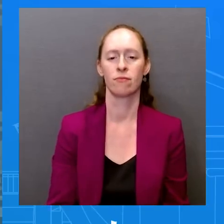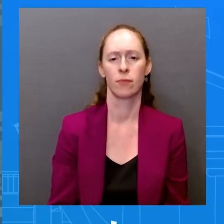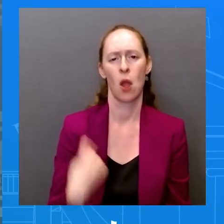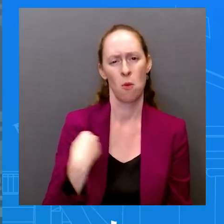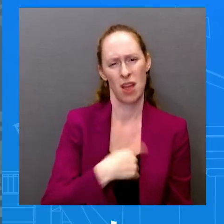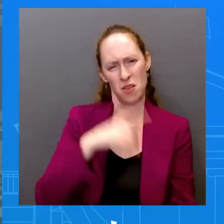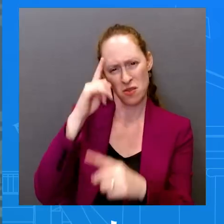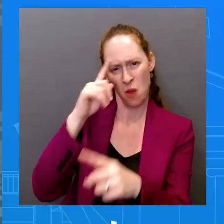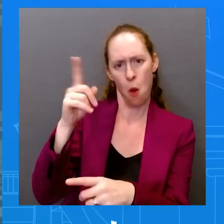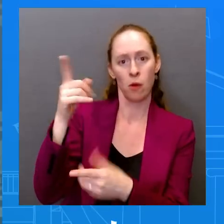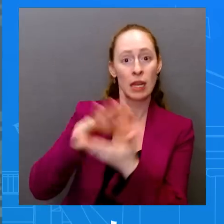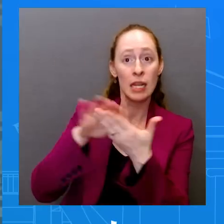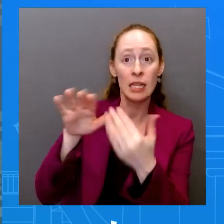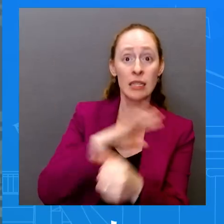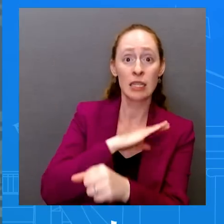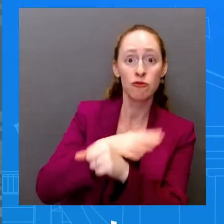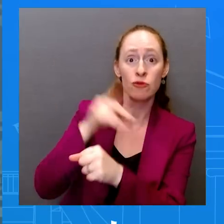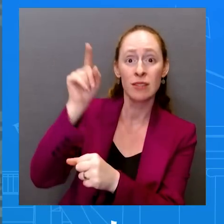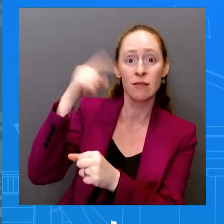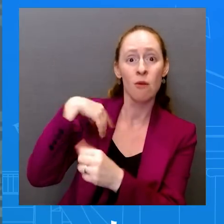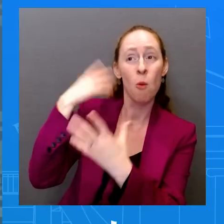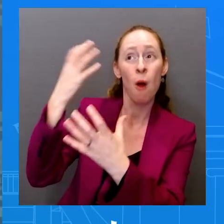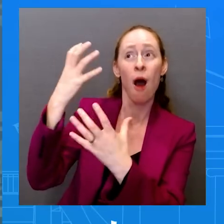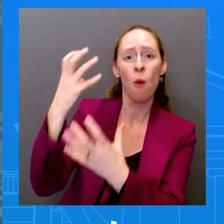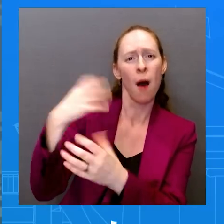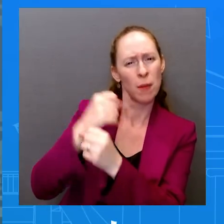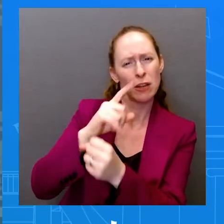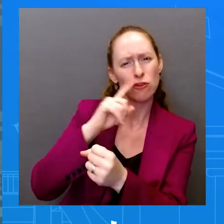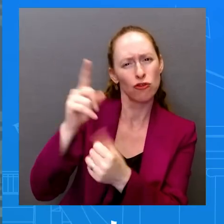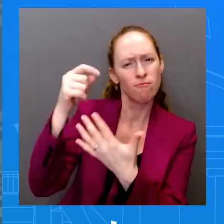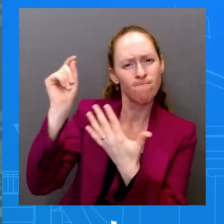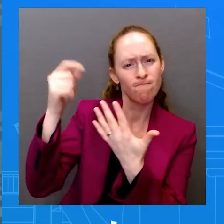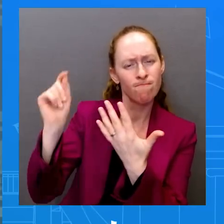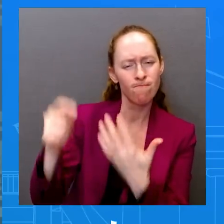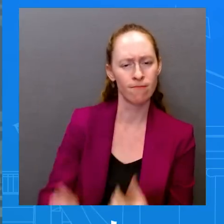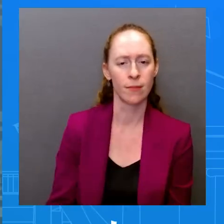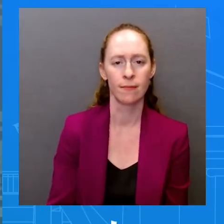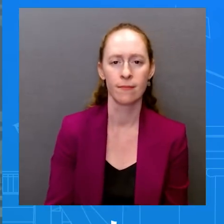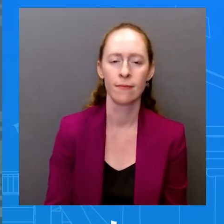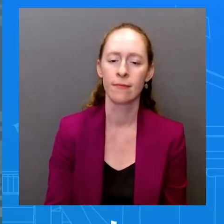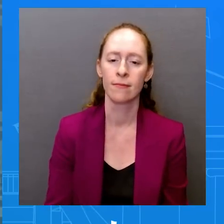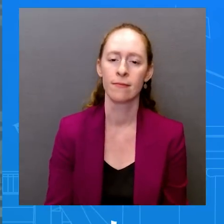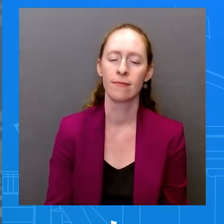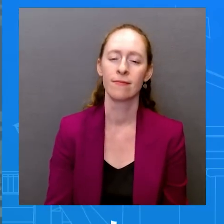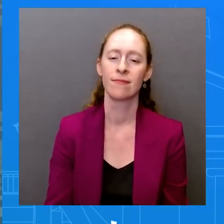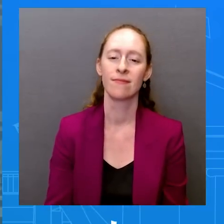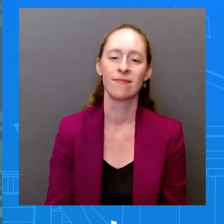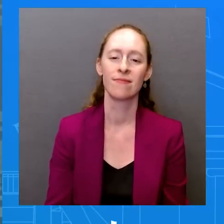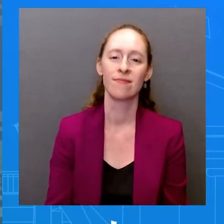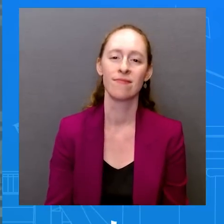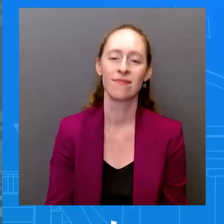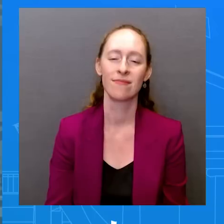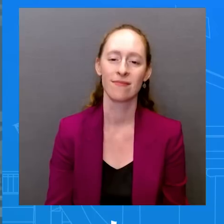Permitting always delays a new solar and new wind projects are among the longest in our -- in our country.